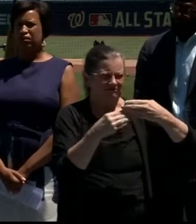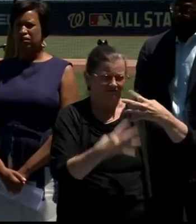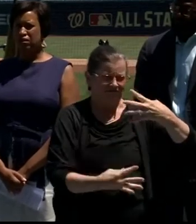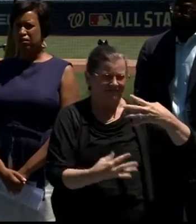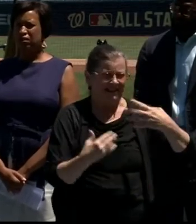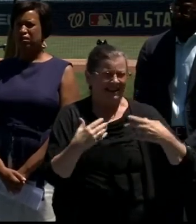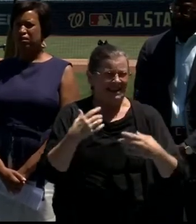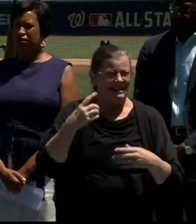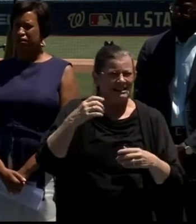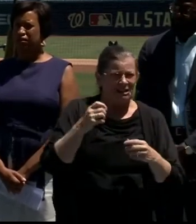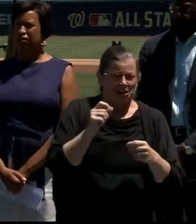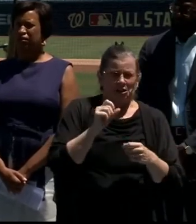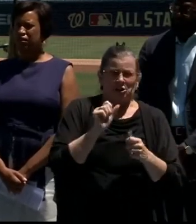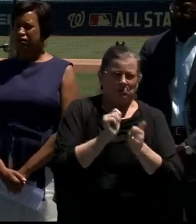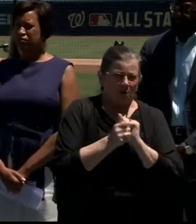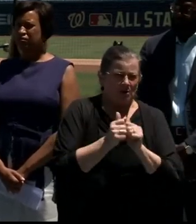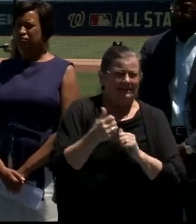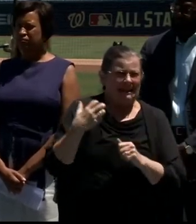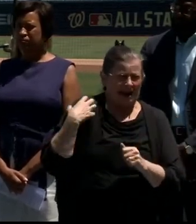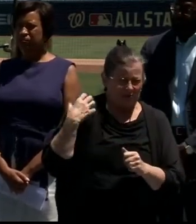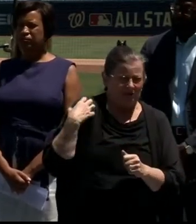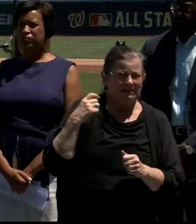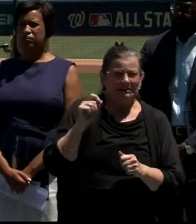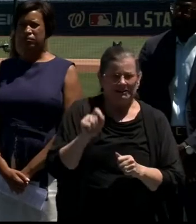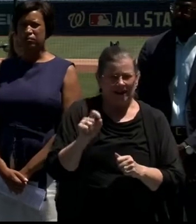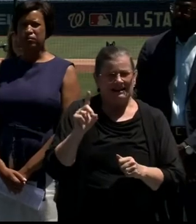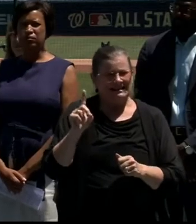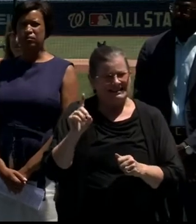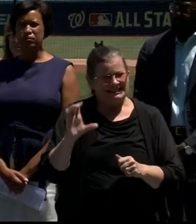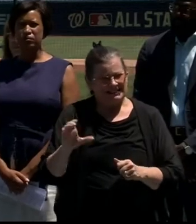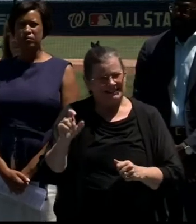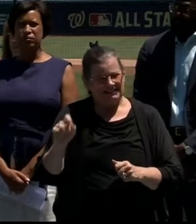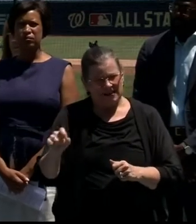I WOULD ENCOURAGE EVERYONE TO SIGN UP FOR TEXT ALERTS BY TEXTING D.C.